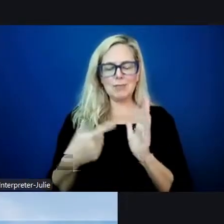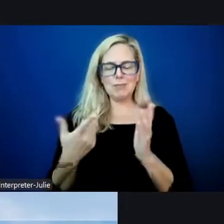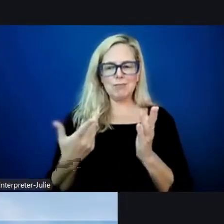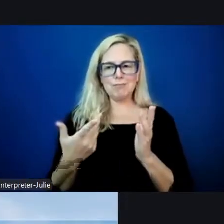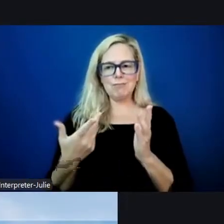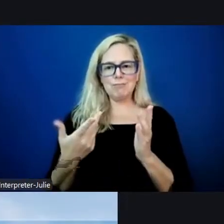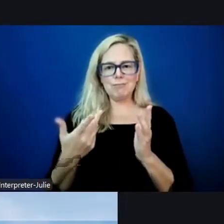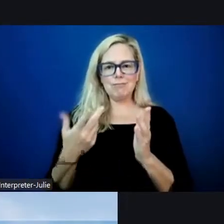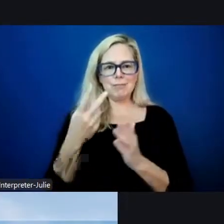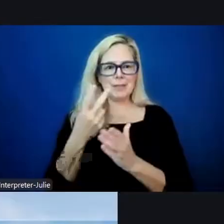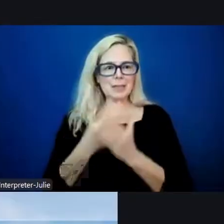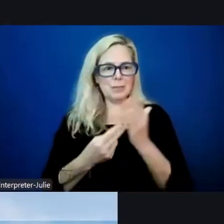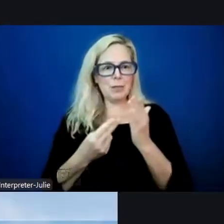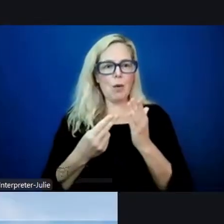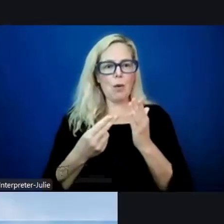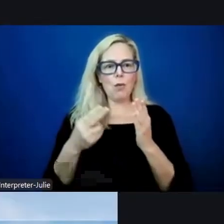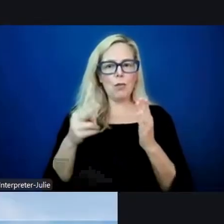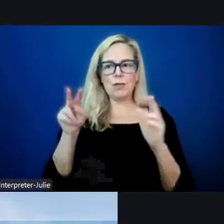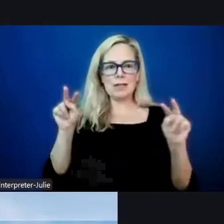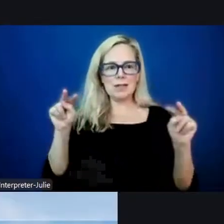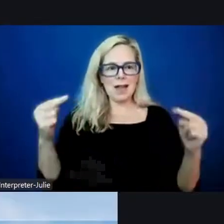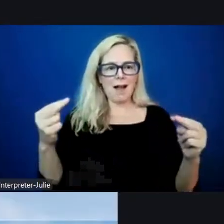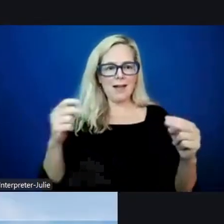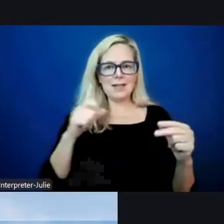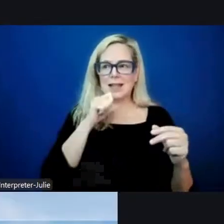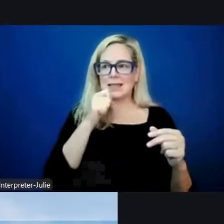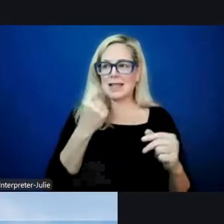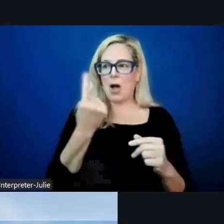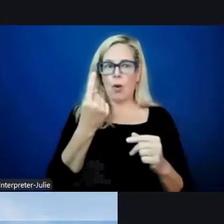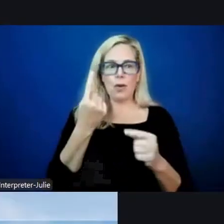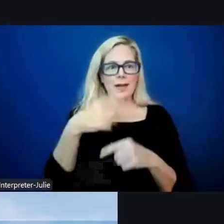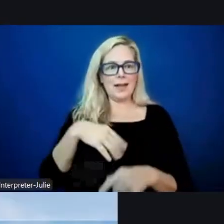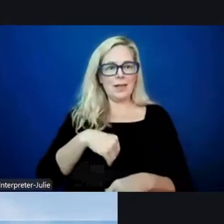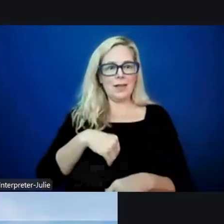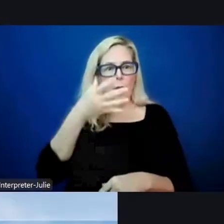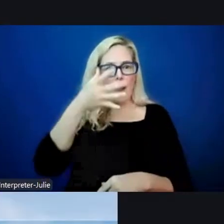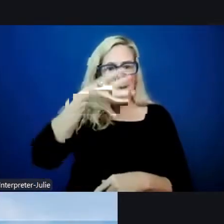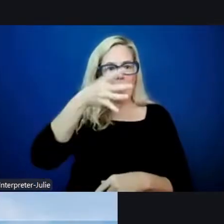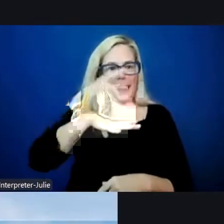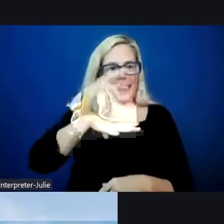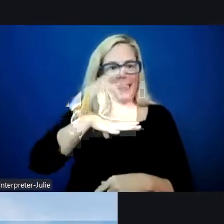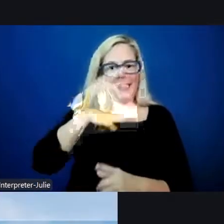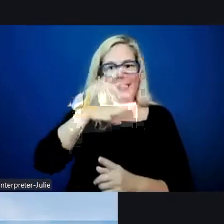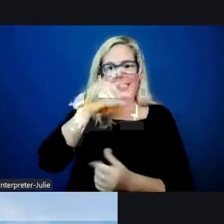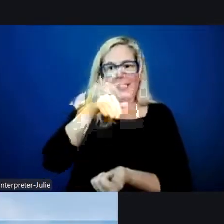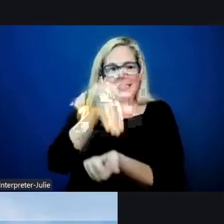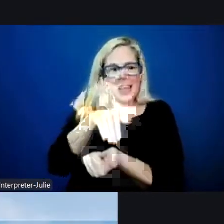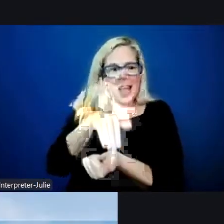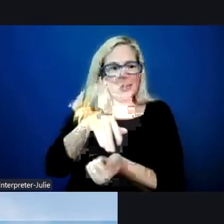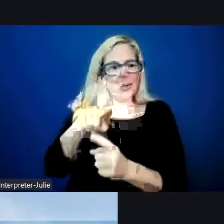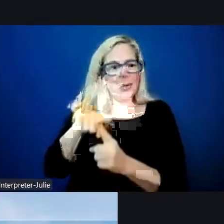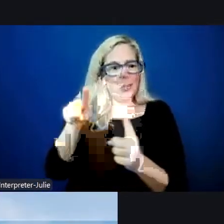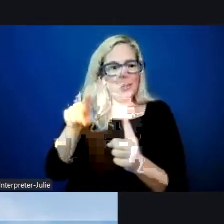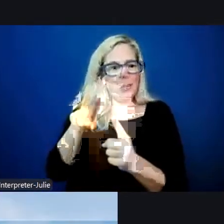white male that's the doctor, but that both sides have marginalized identities.